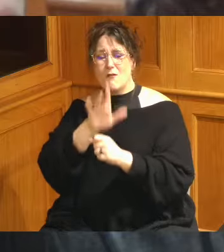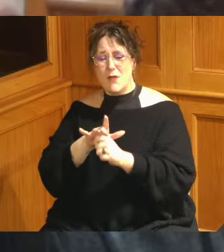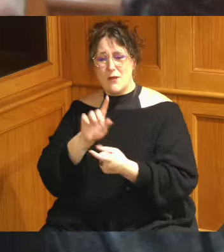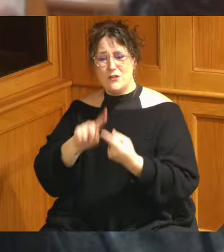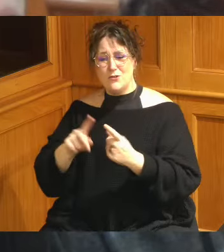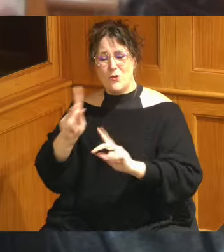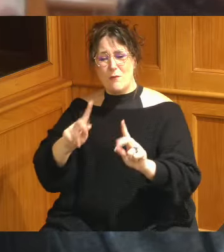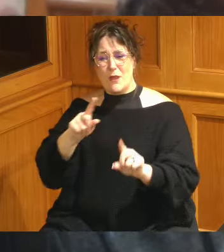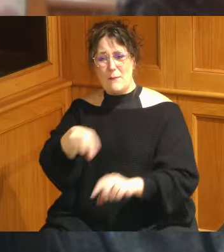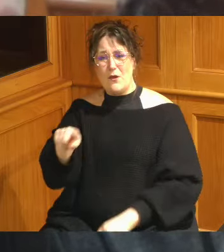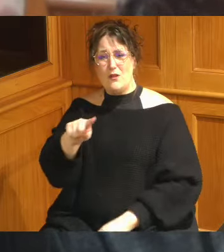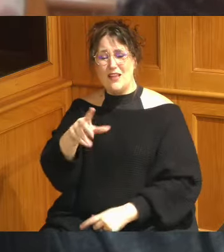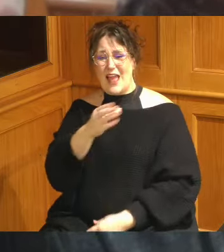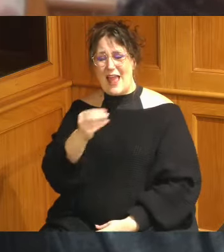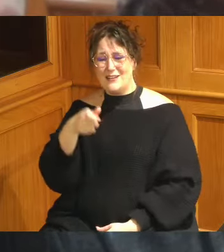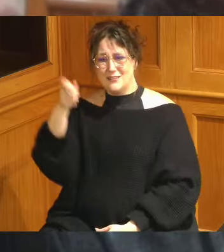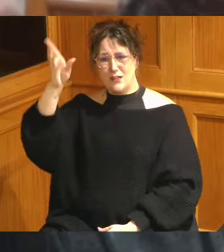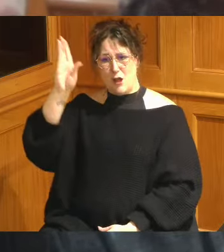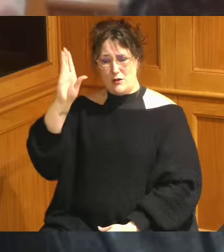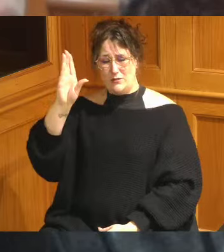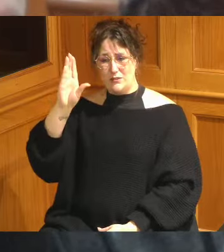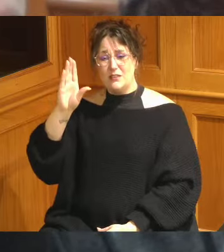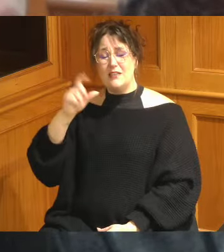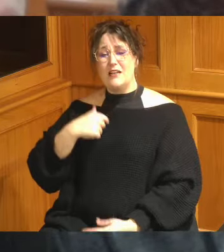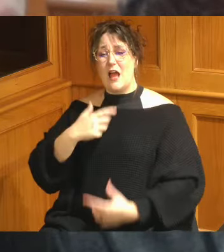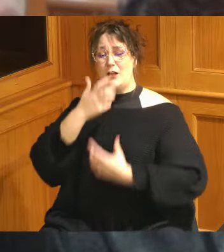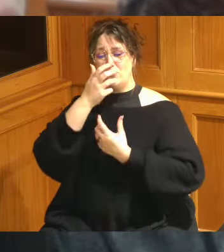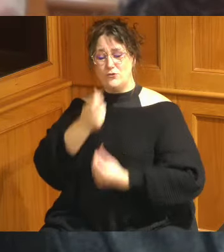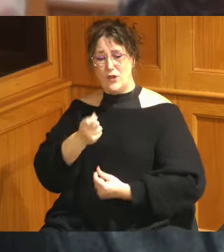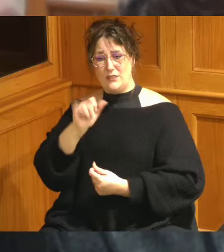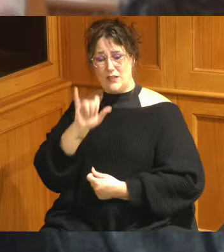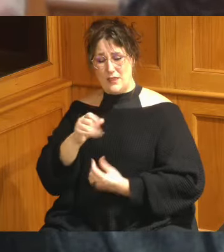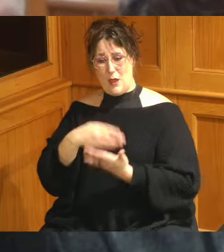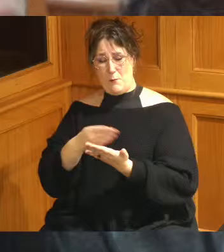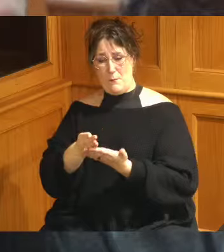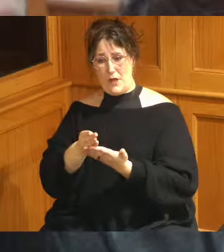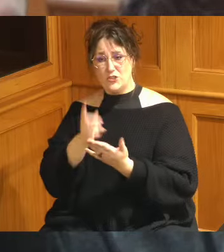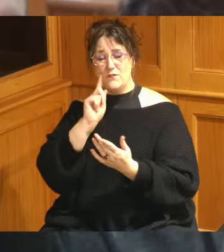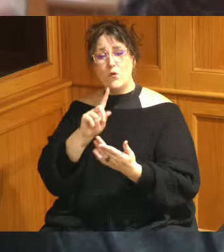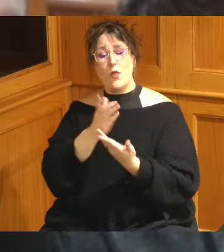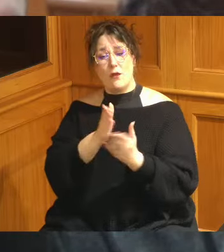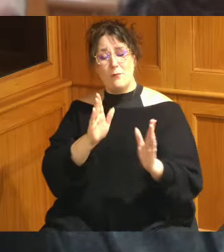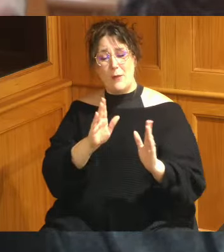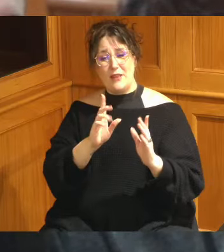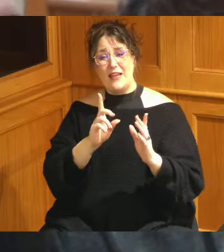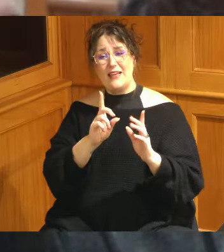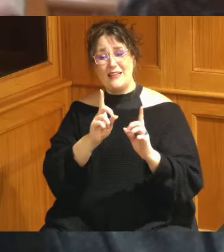and to God. And I trust that that budget for the Public Defenders office will go through simply